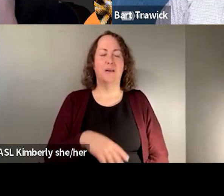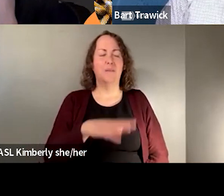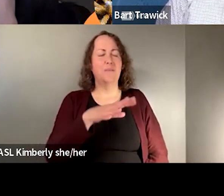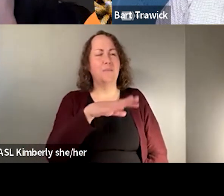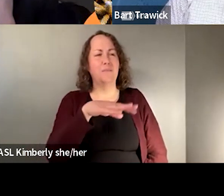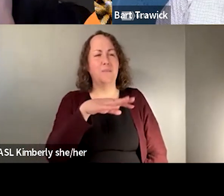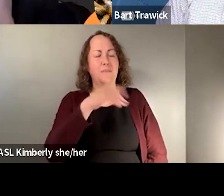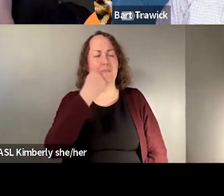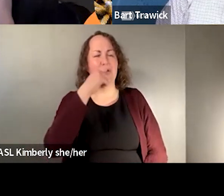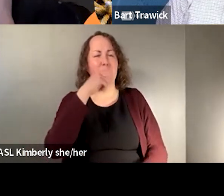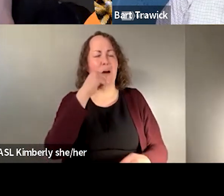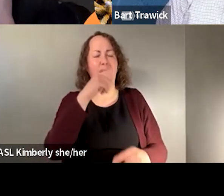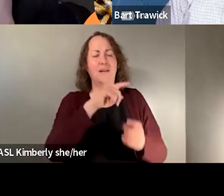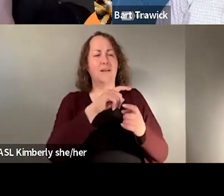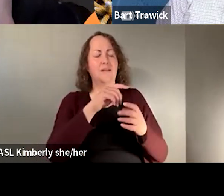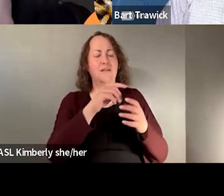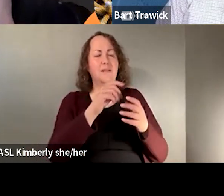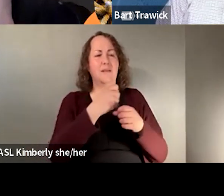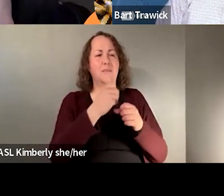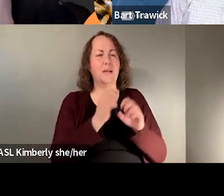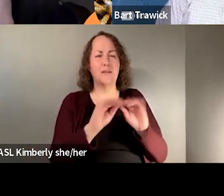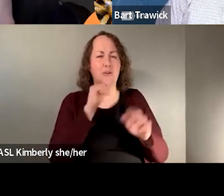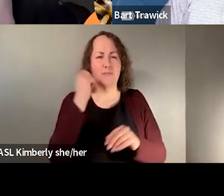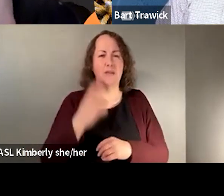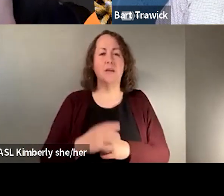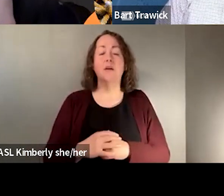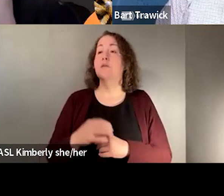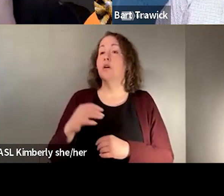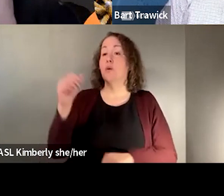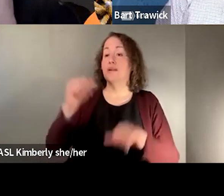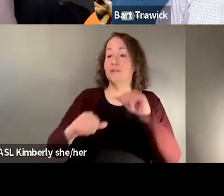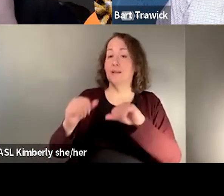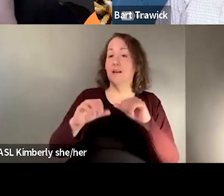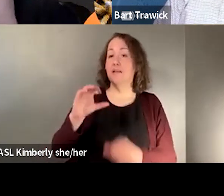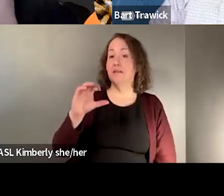So we're making SciENcv required for use of the biosketch in current and pending.